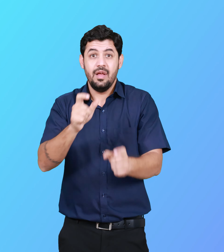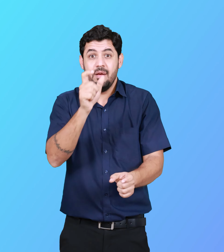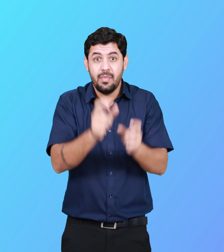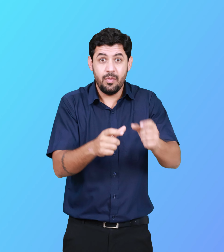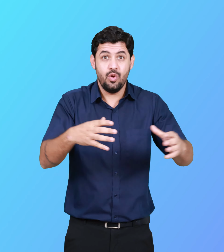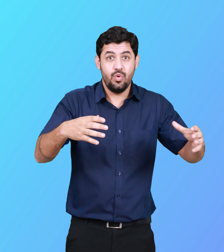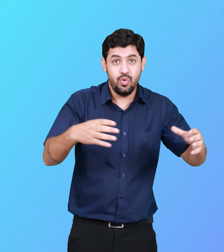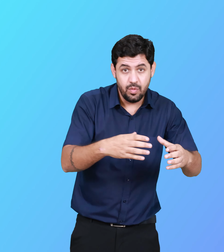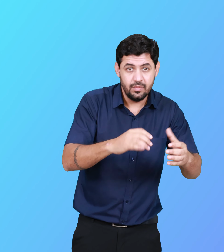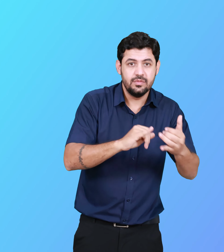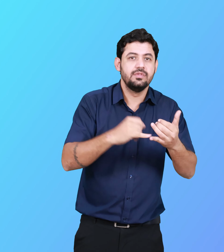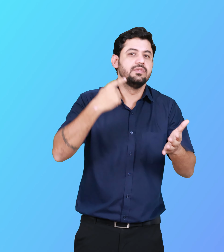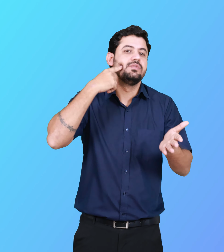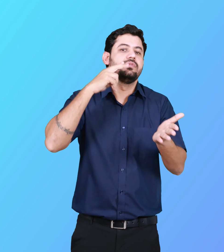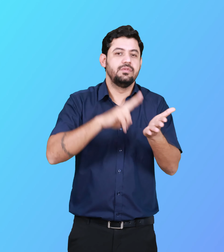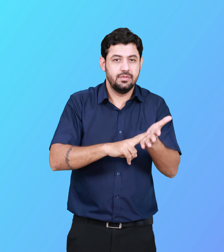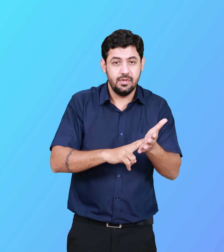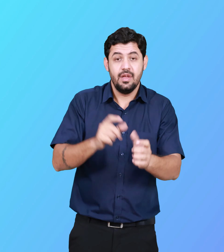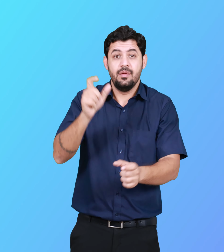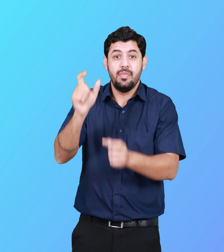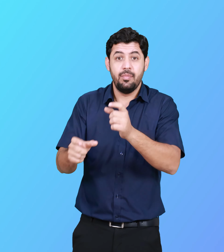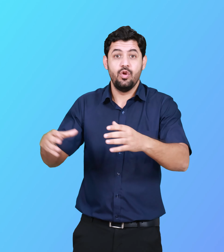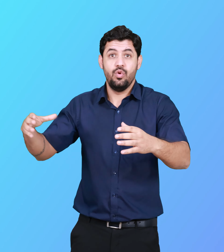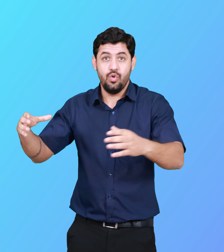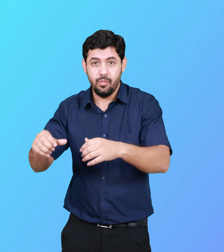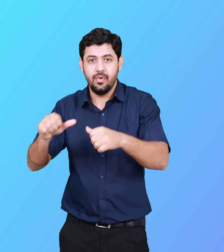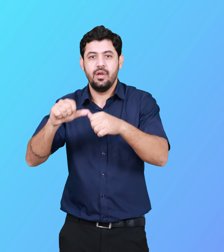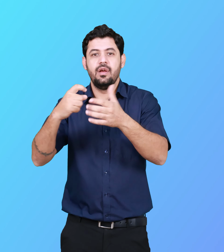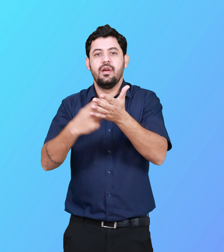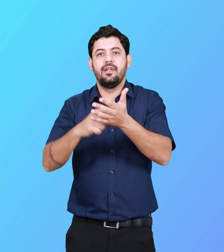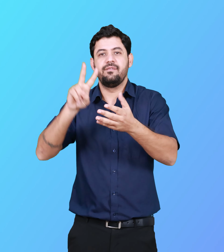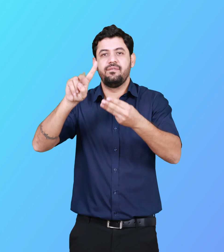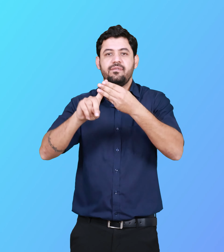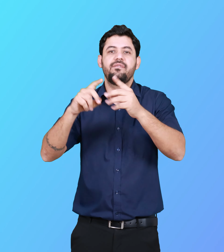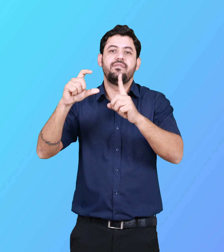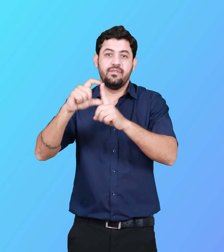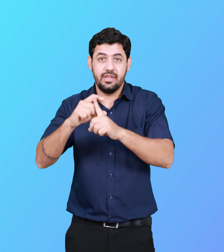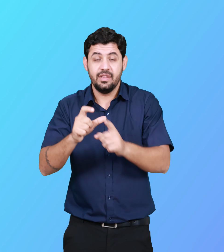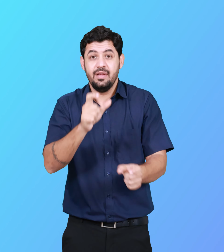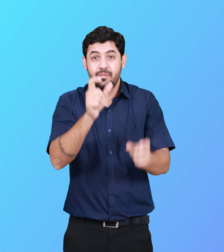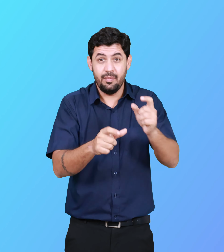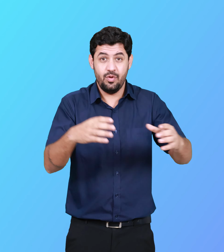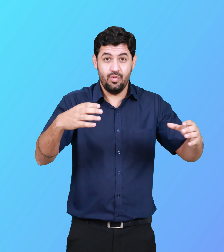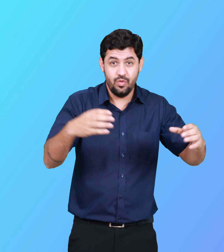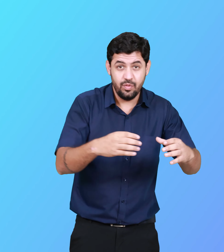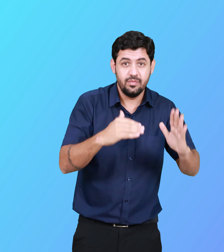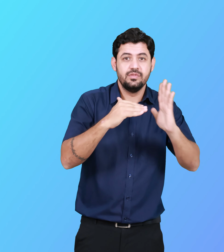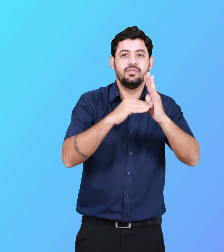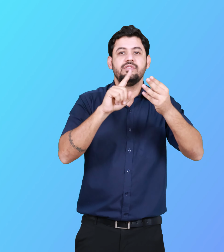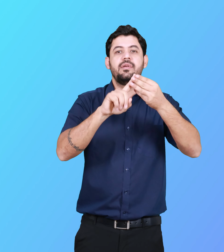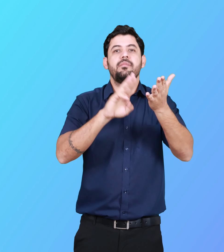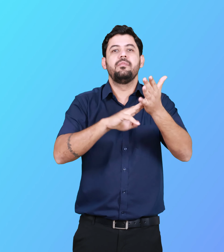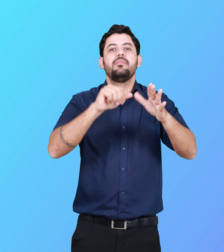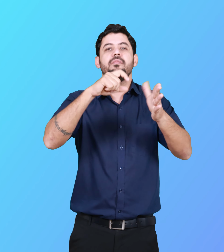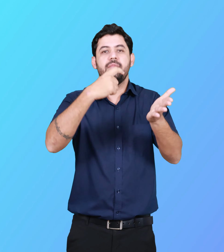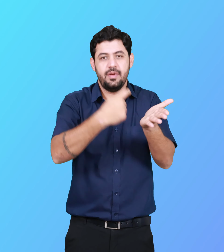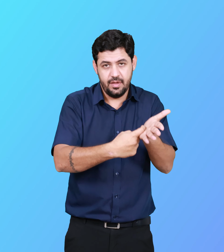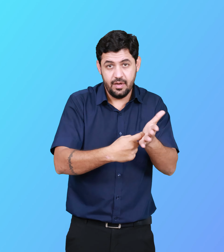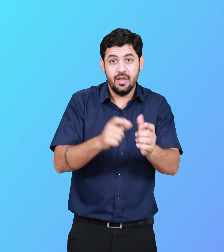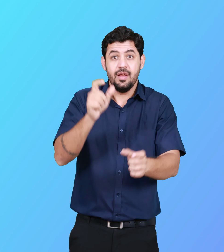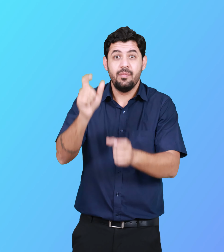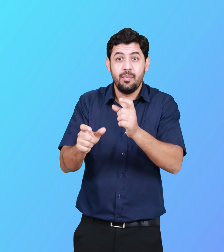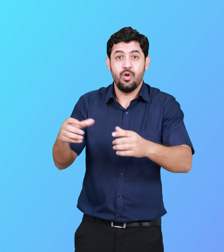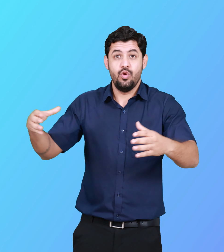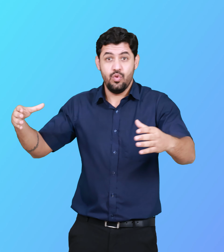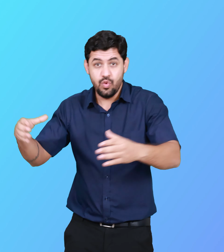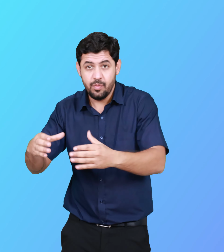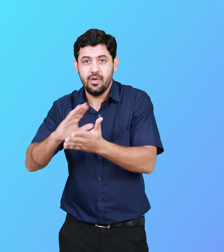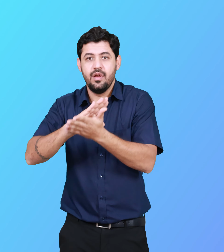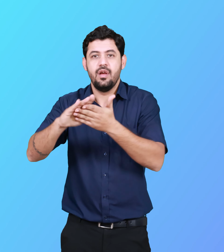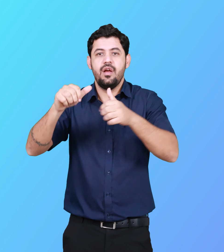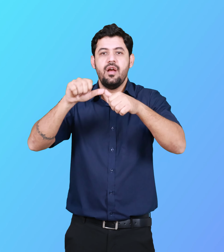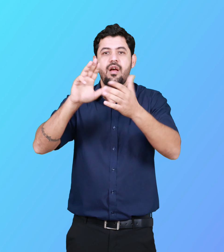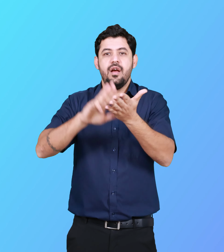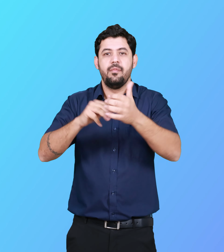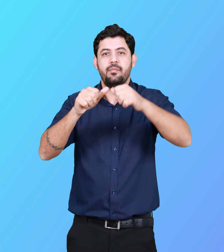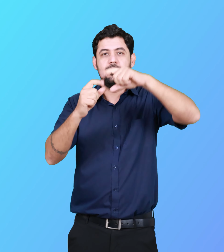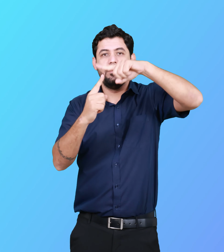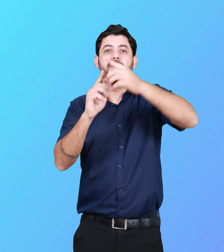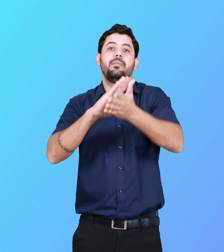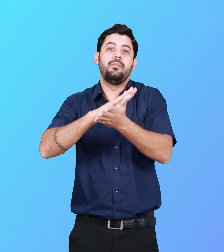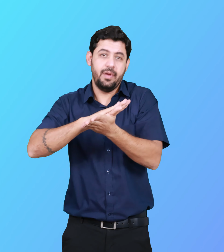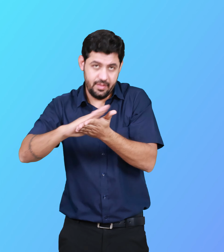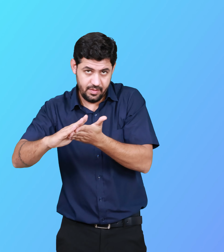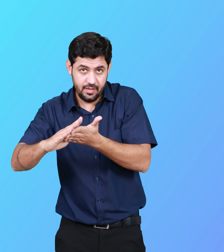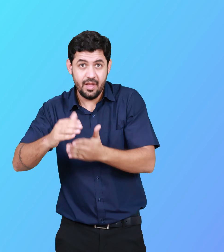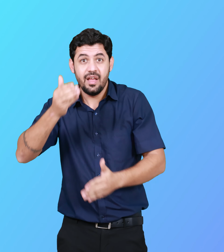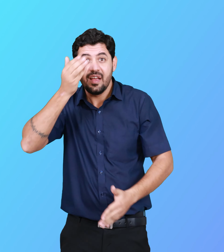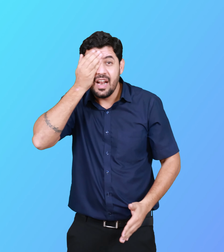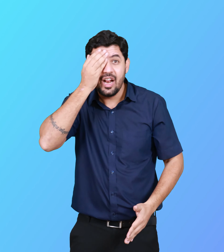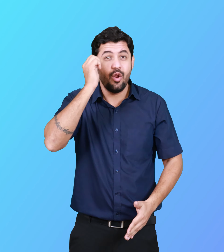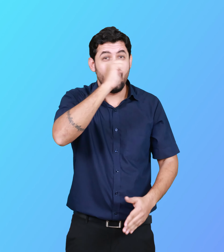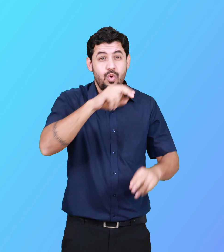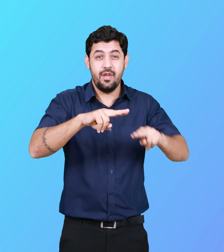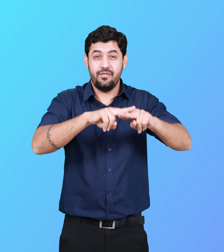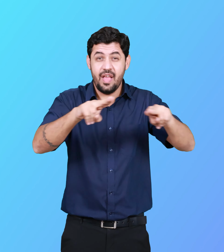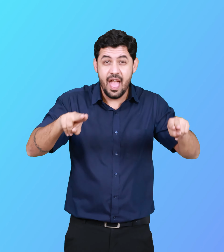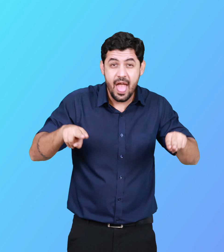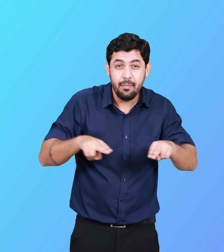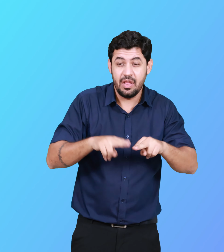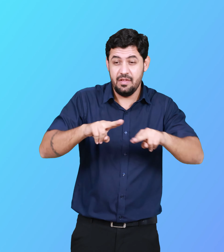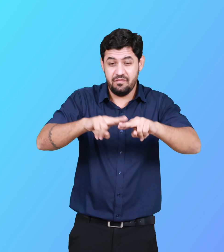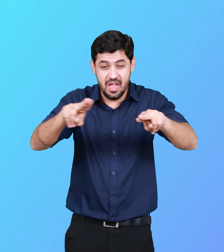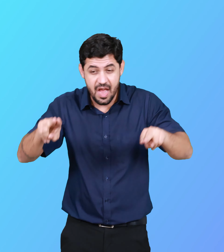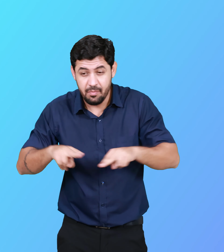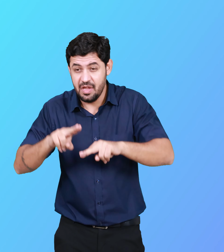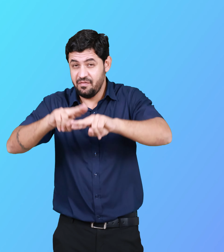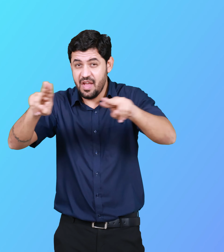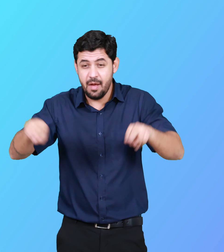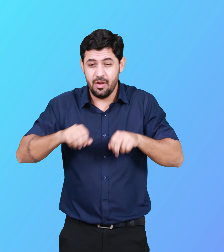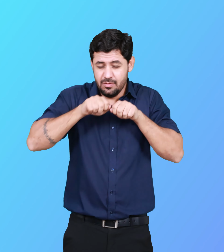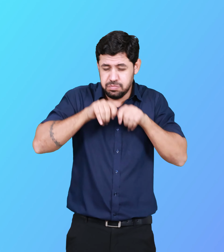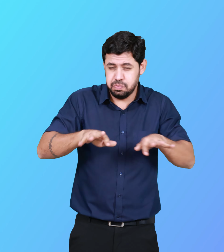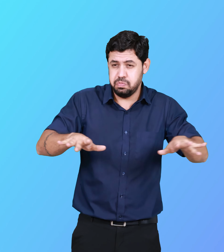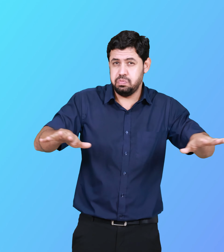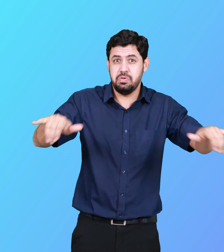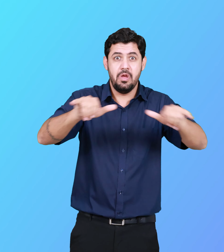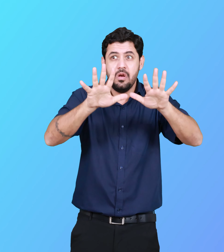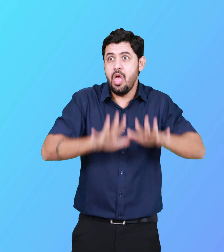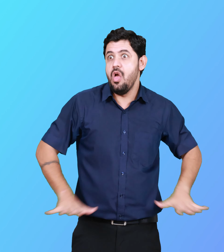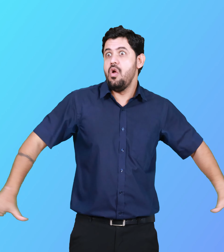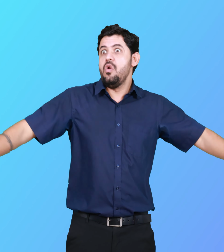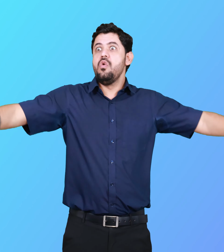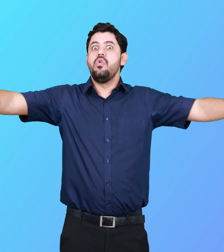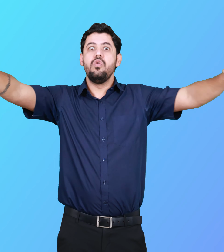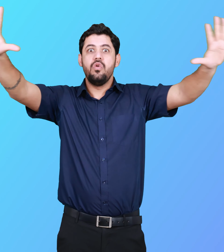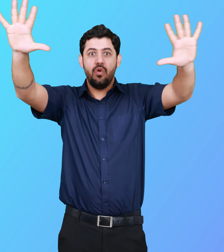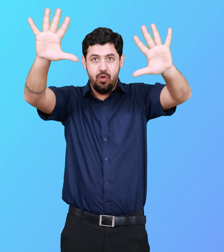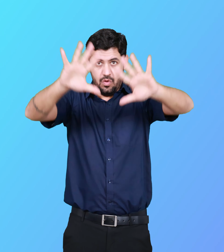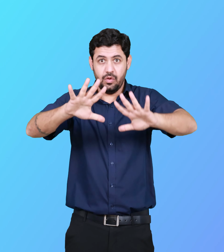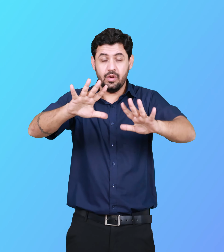Arvadites, Zemarites and Hamathites. Later the families of Canaan spread to different parts of the land